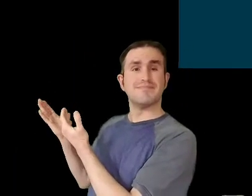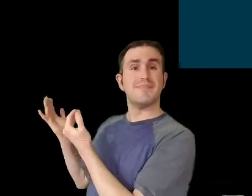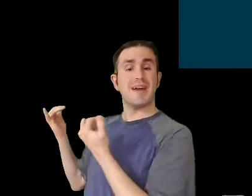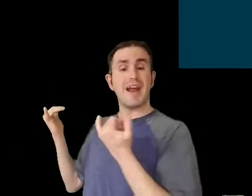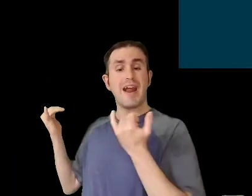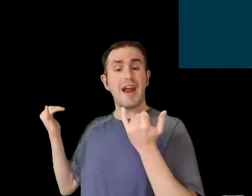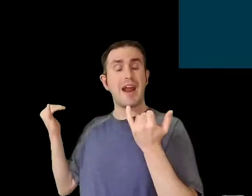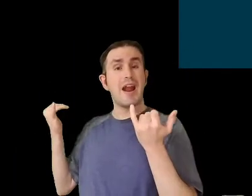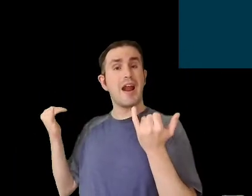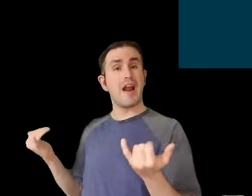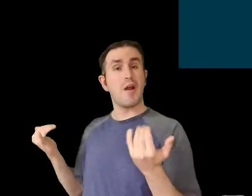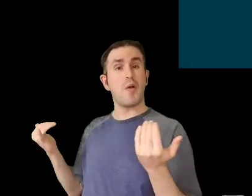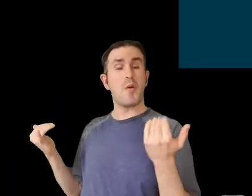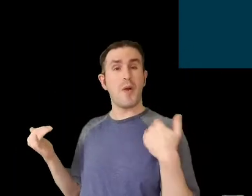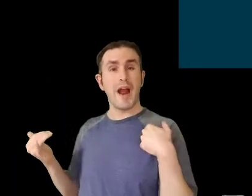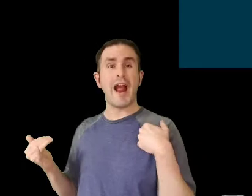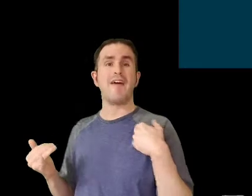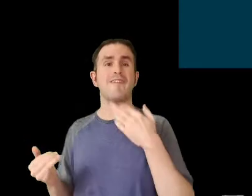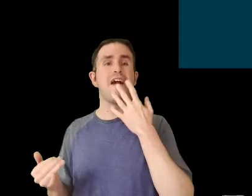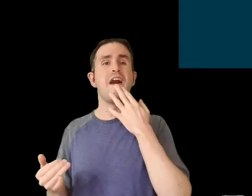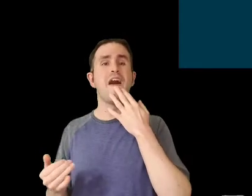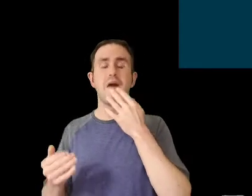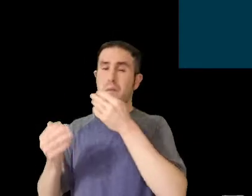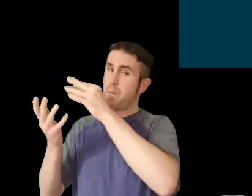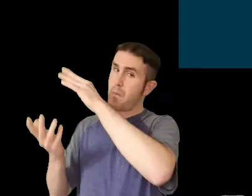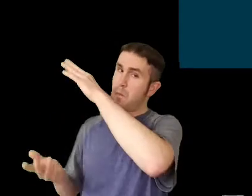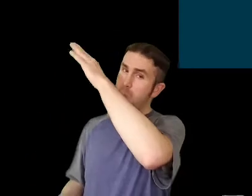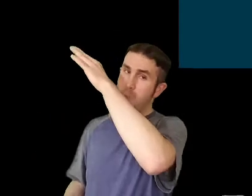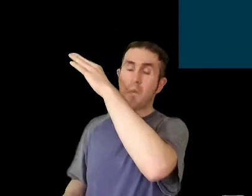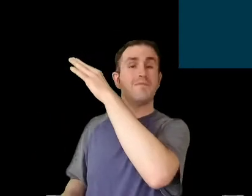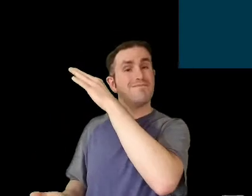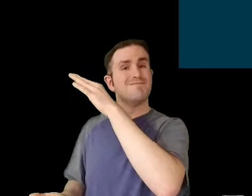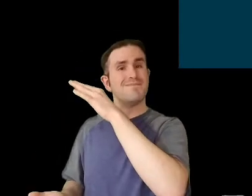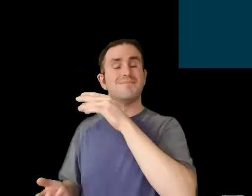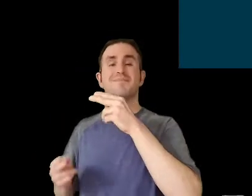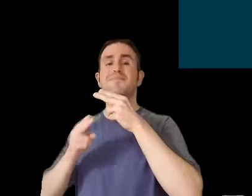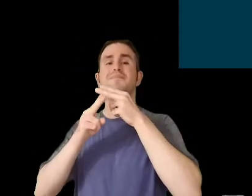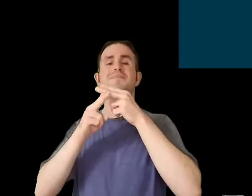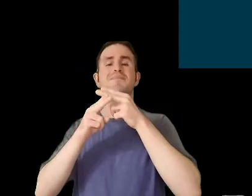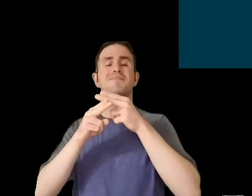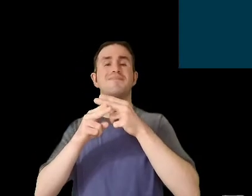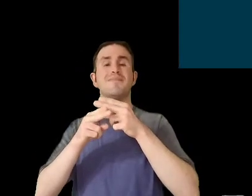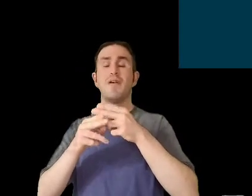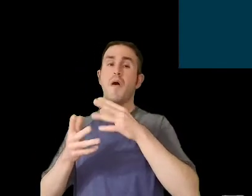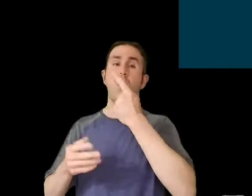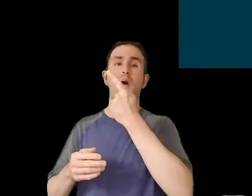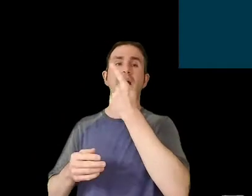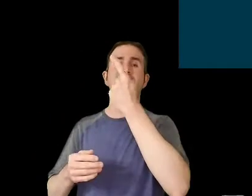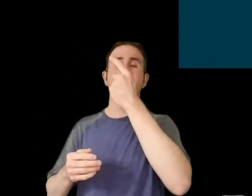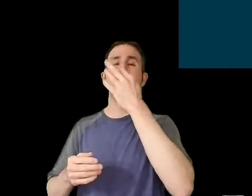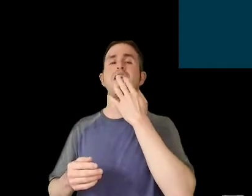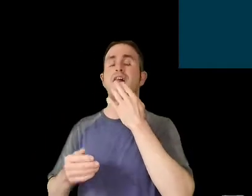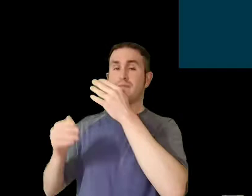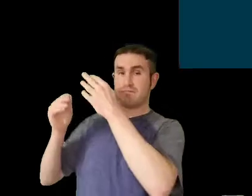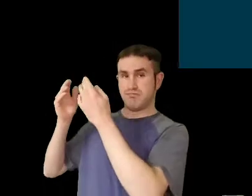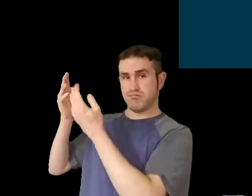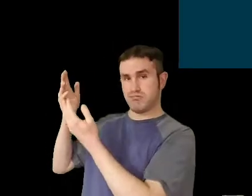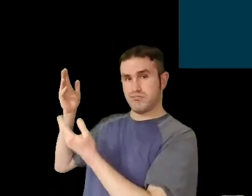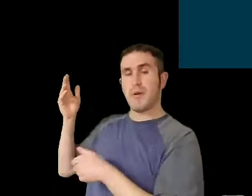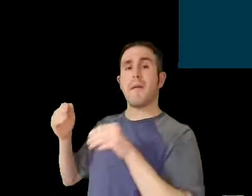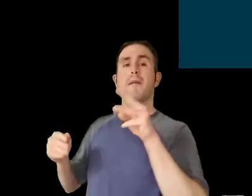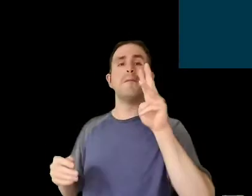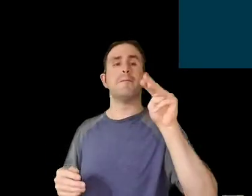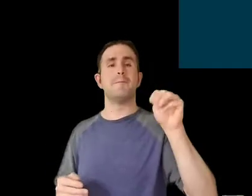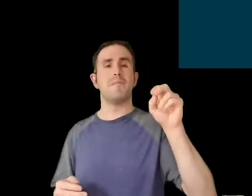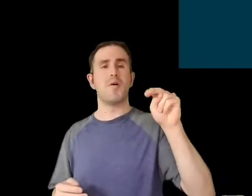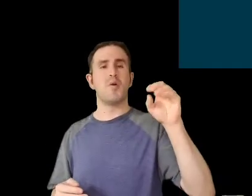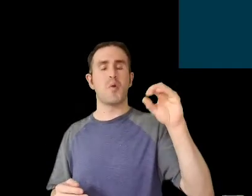Now, you have a color palette! You have something that is still all one hue, it's monochromatic,